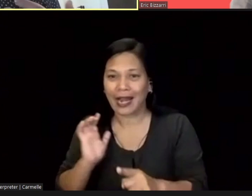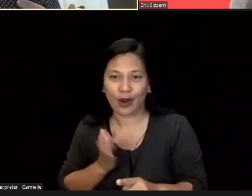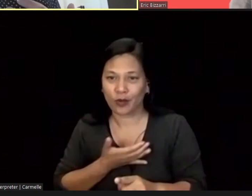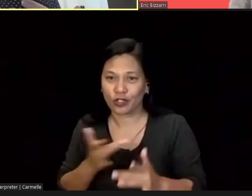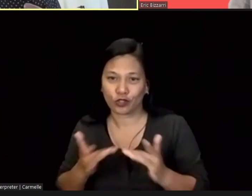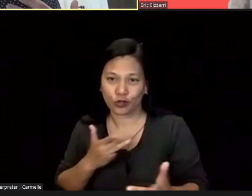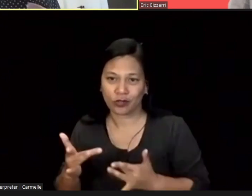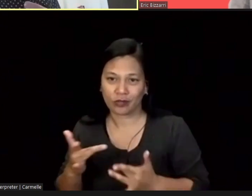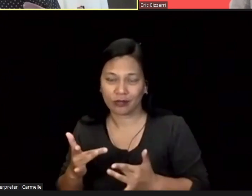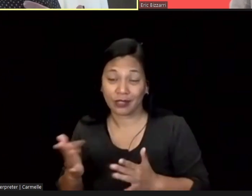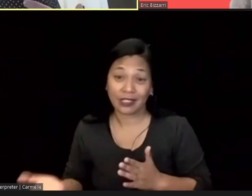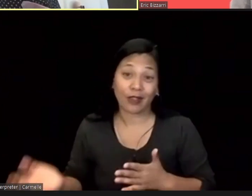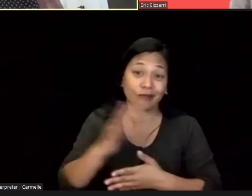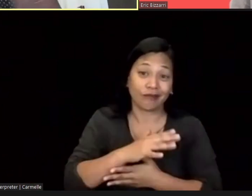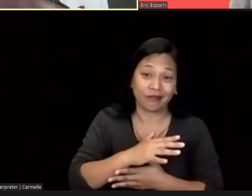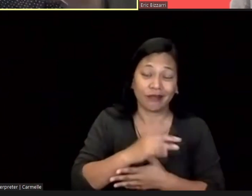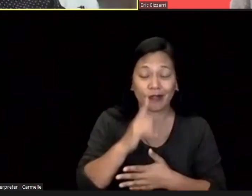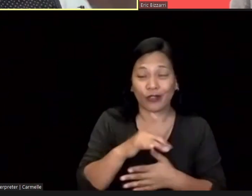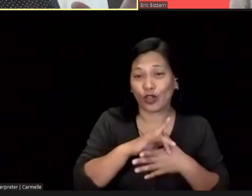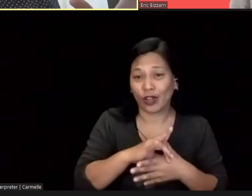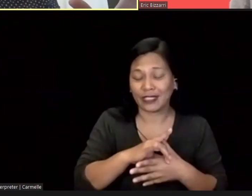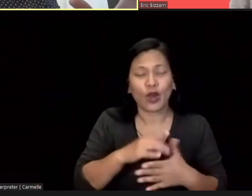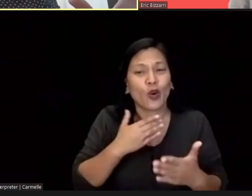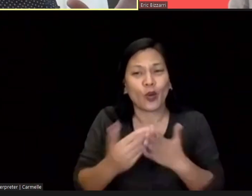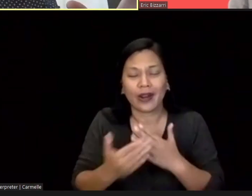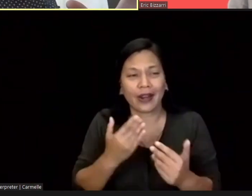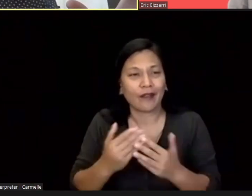Our concern is the content, whatever platform it is showcased on.